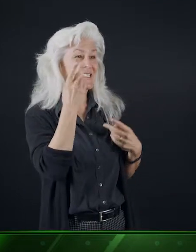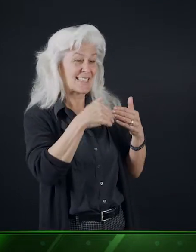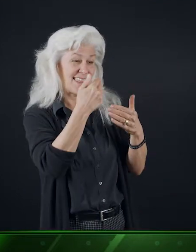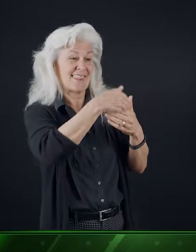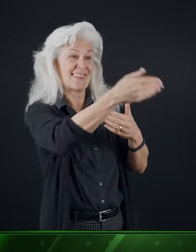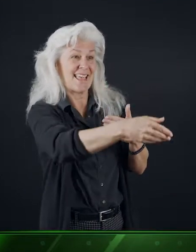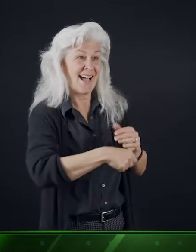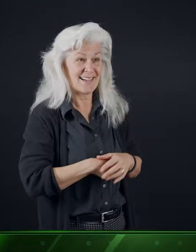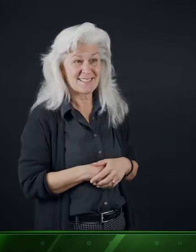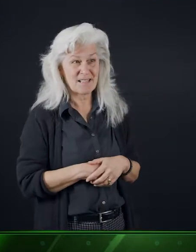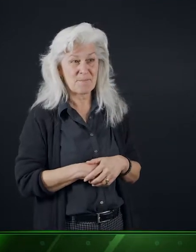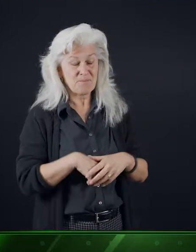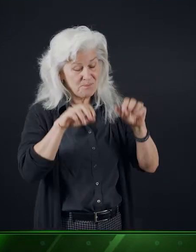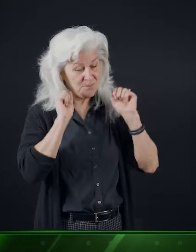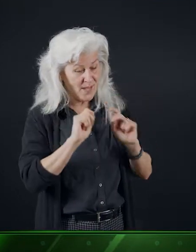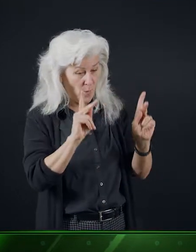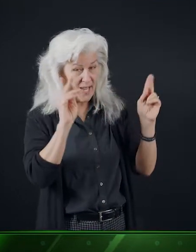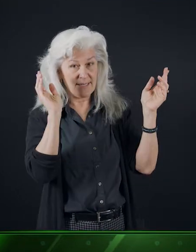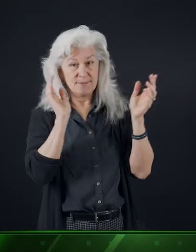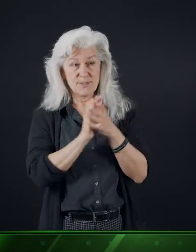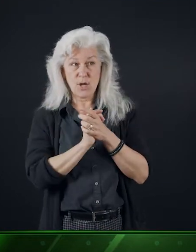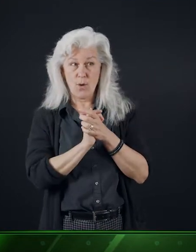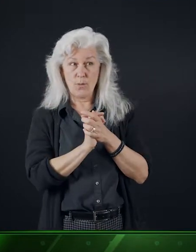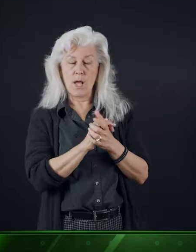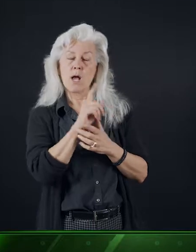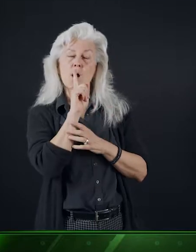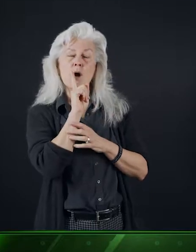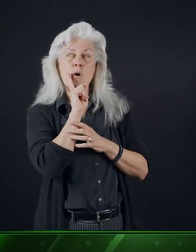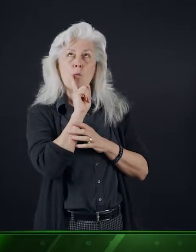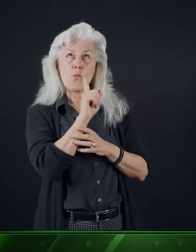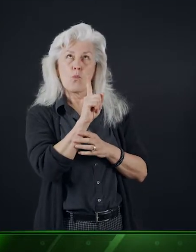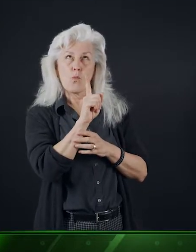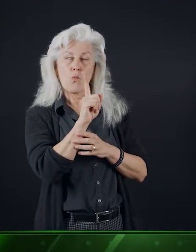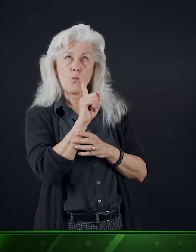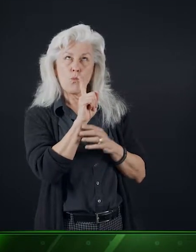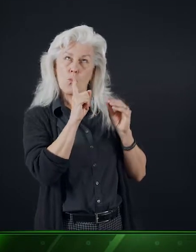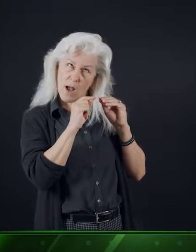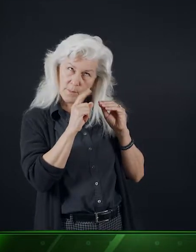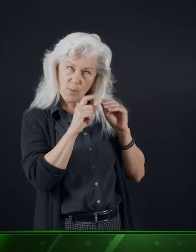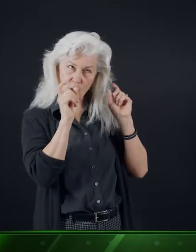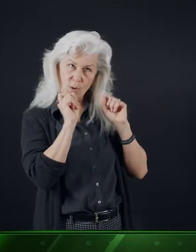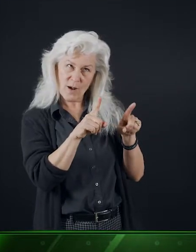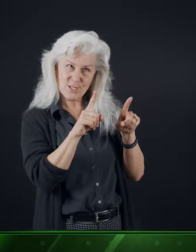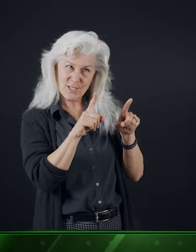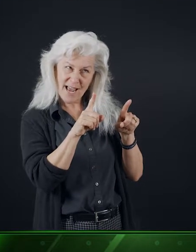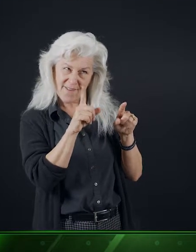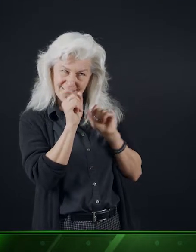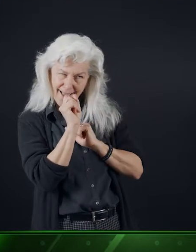Okay, so there's just one more question. I just need to sneak it in there because I heard that there's going to be